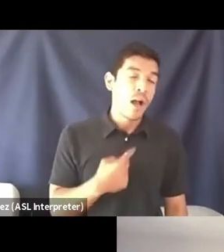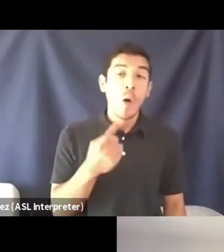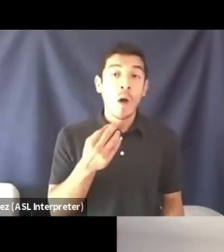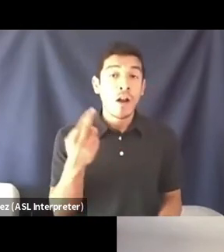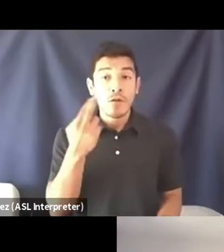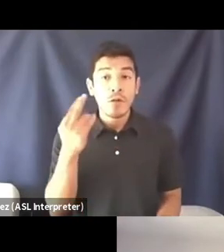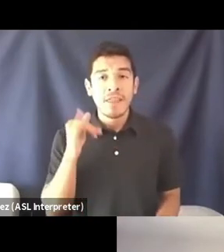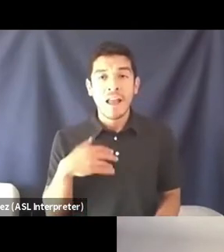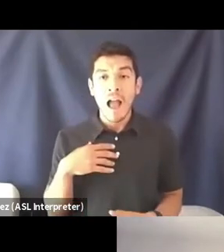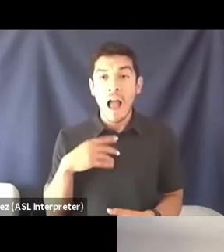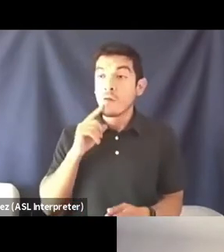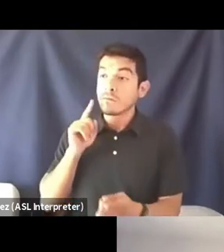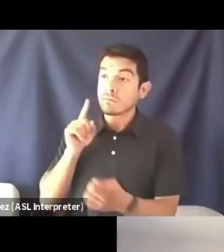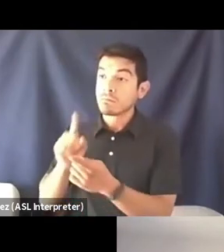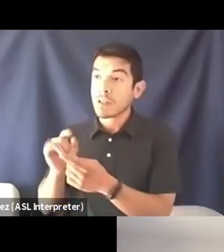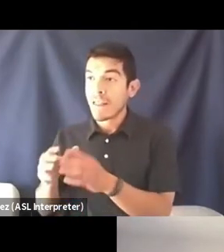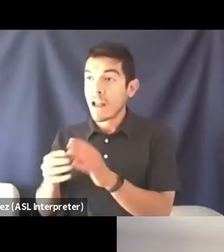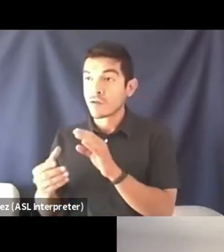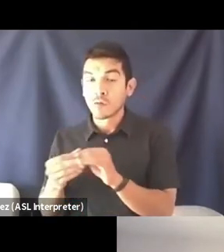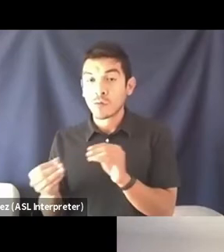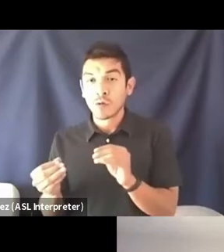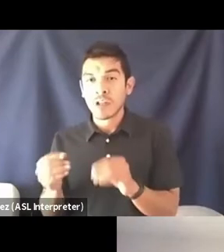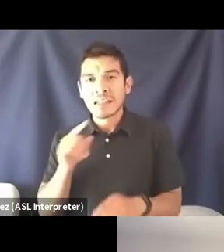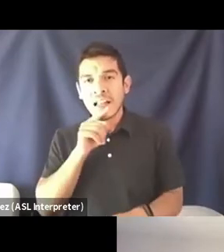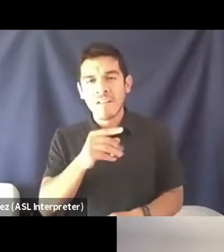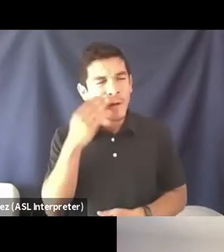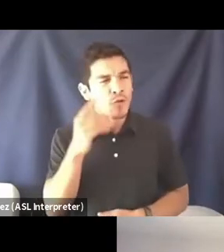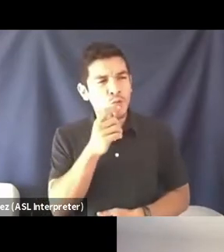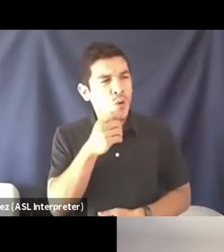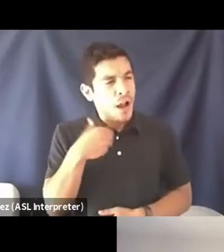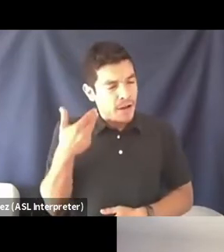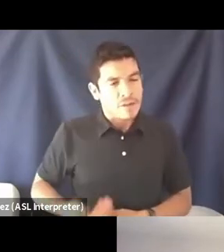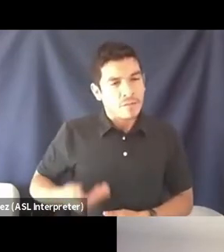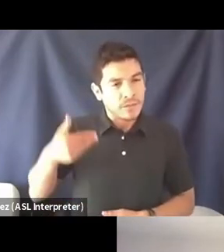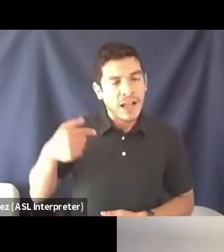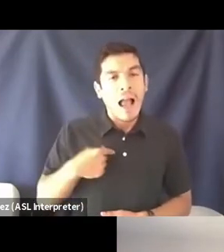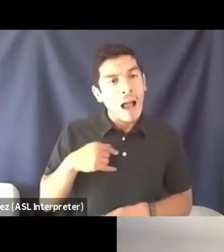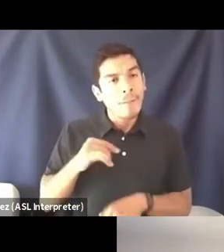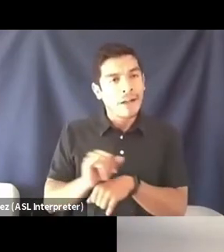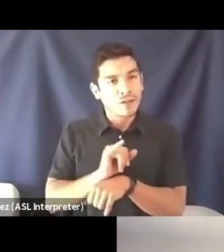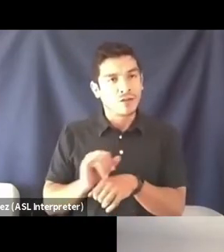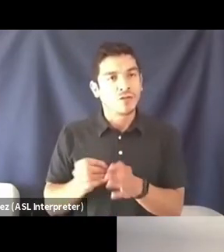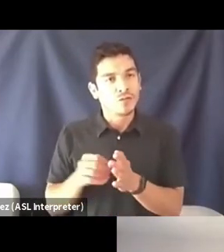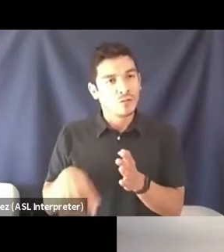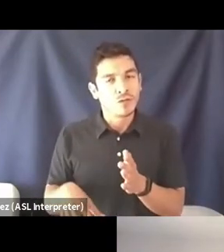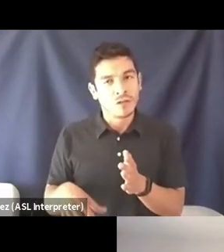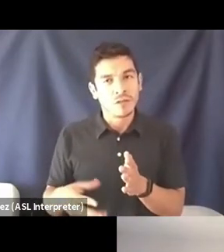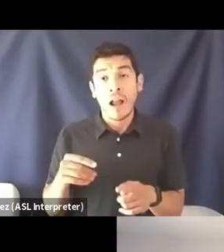definitely because of who I was. I was an international student and the way it first happened, like my parents,